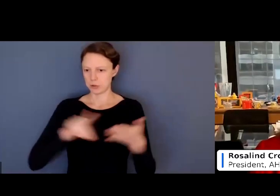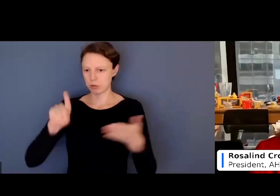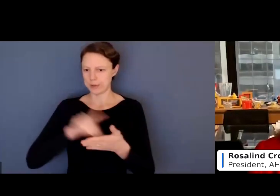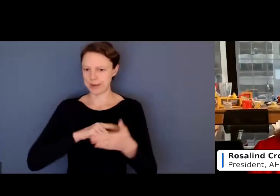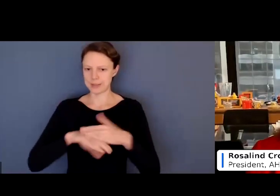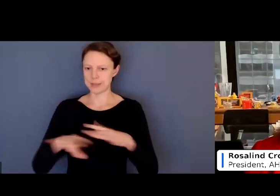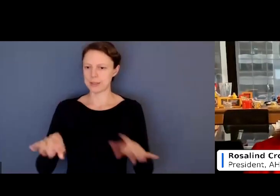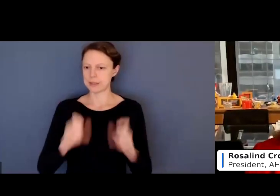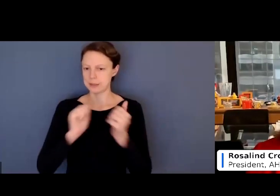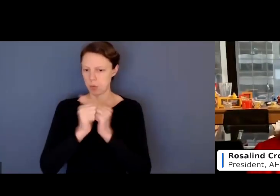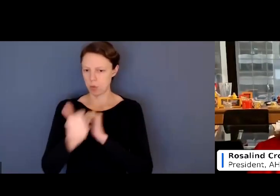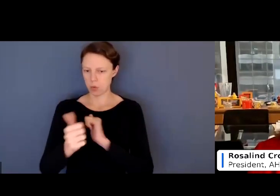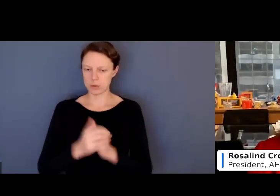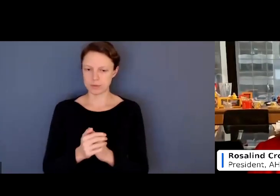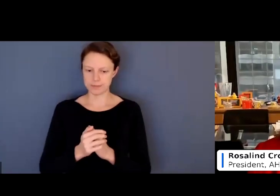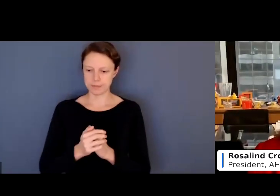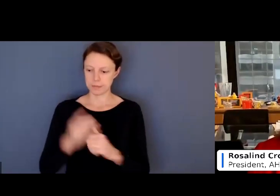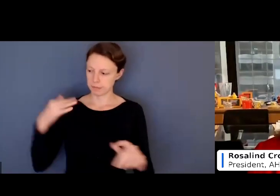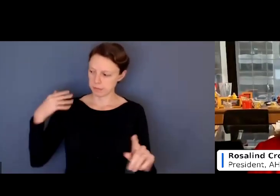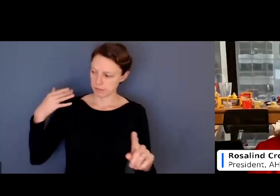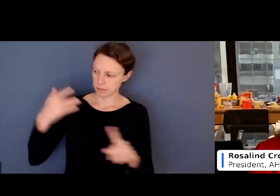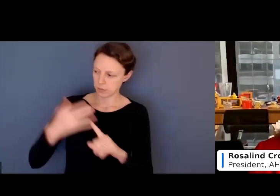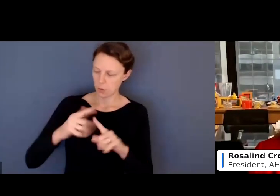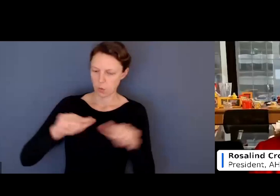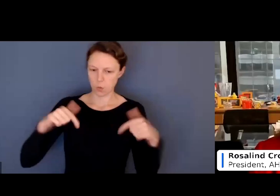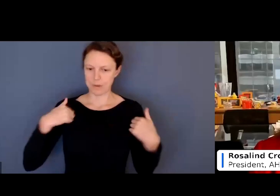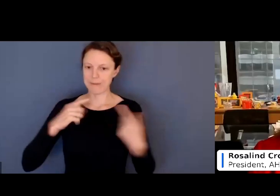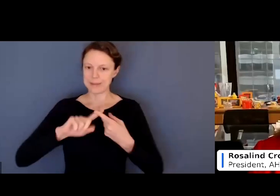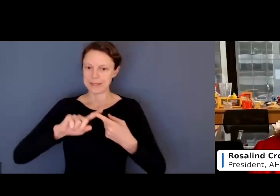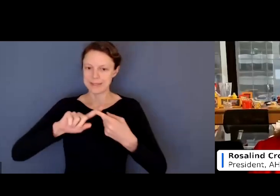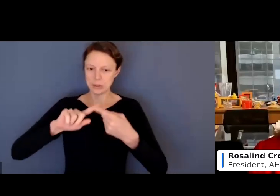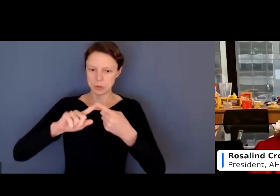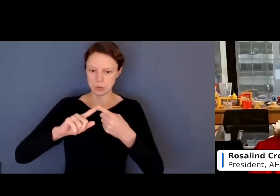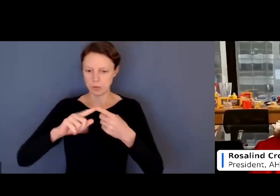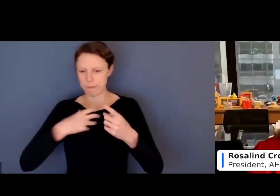Adapting to the changing landscape. Having convened